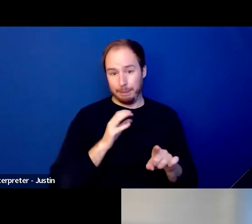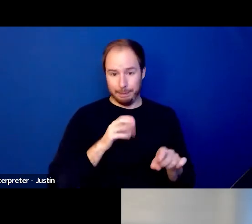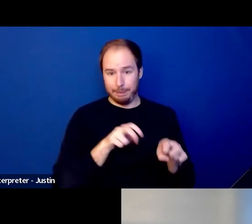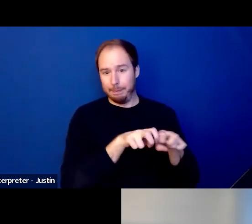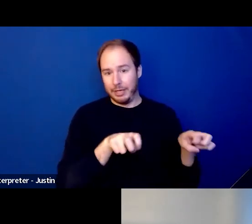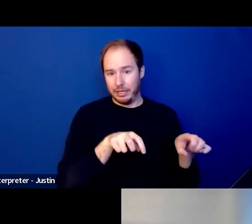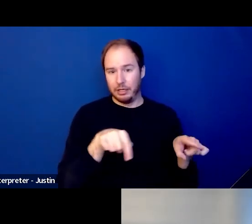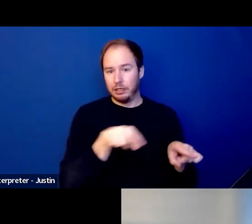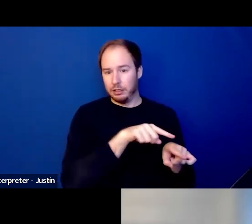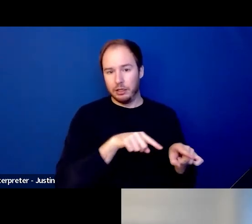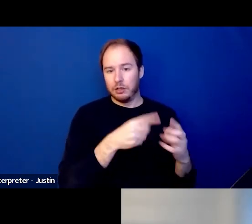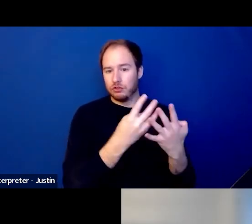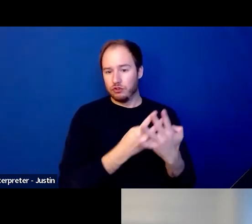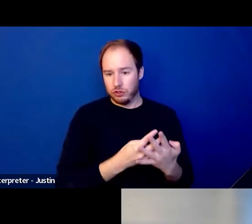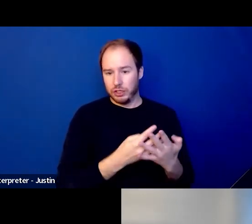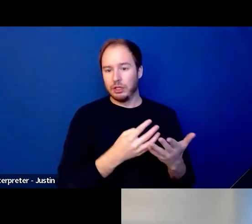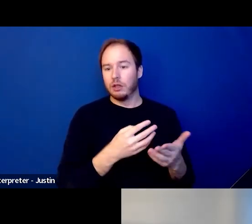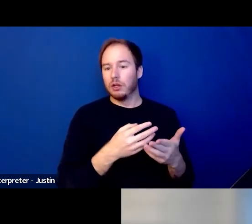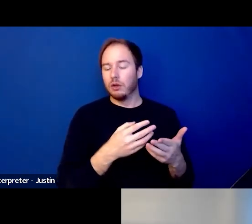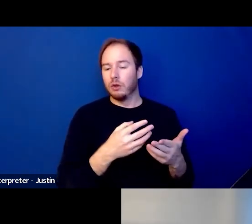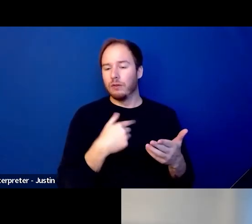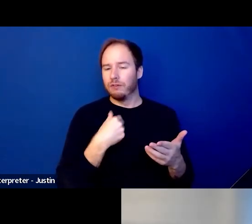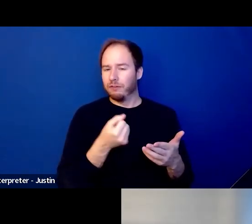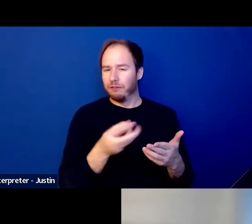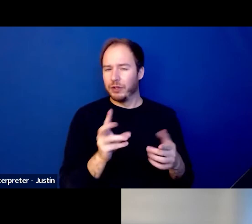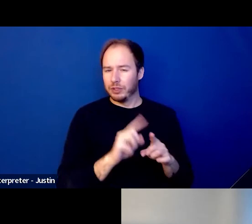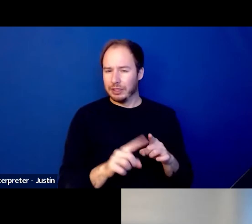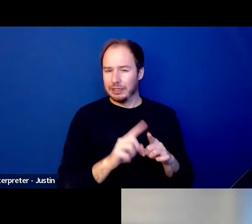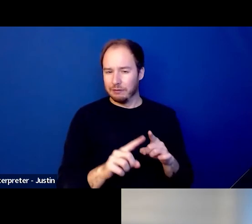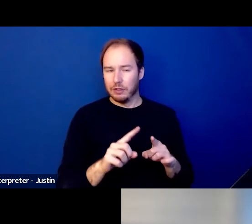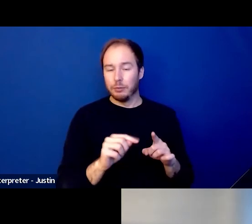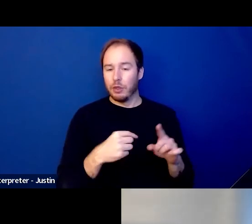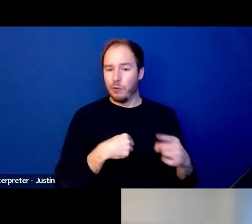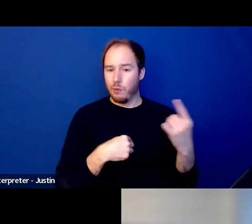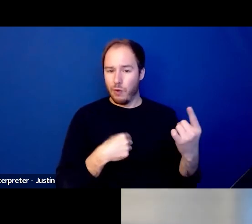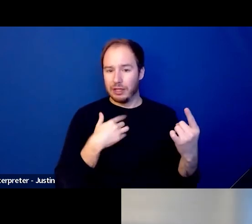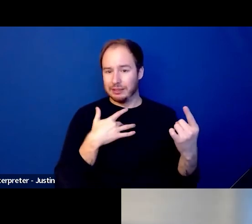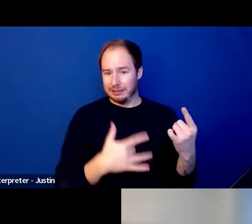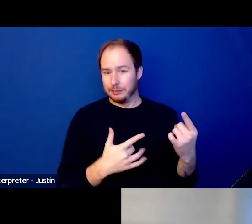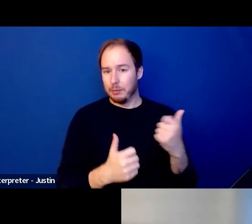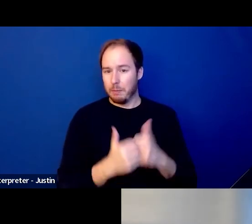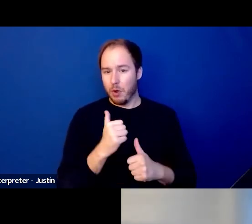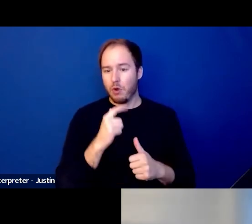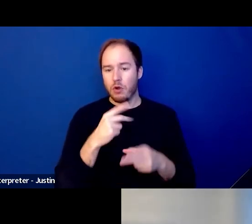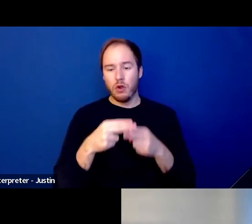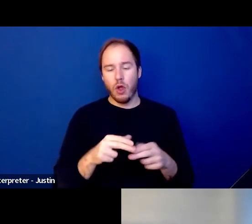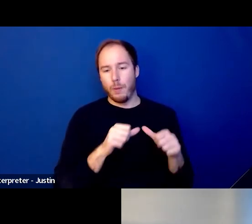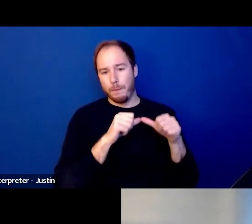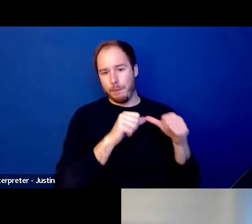that screening tool, we have a couple different ones, but the one we use most is our Permanent Supportive Housing Screening Tool,